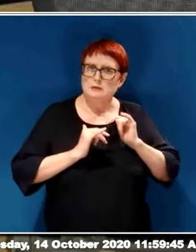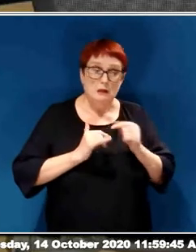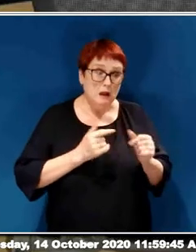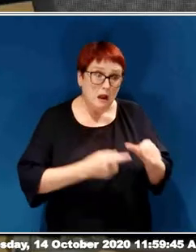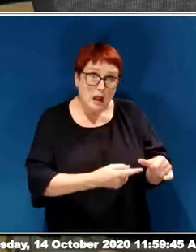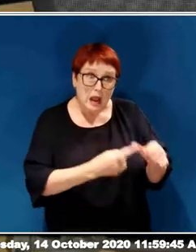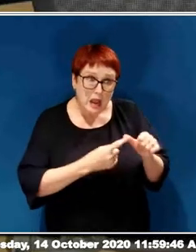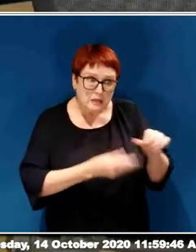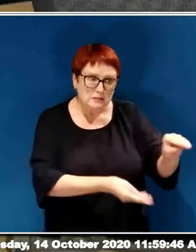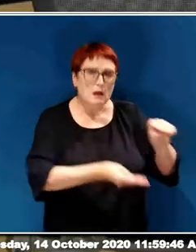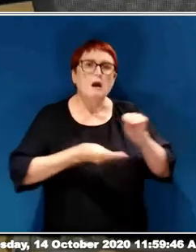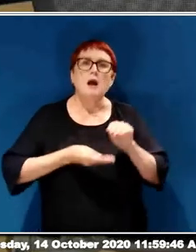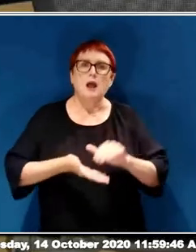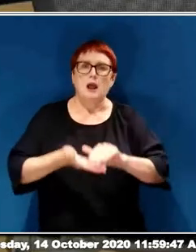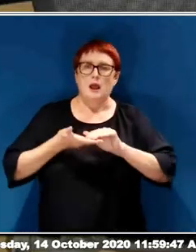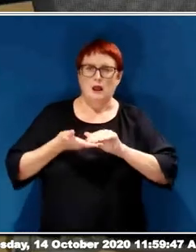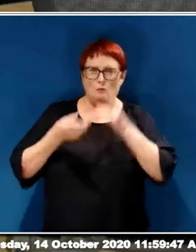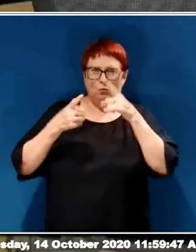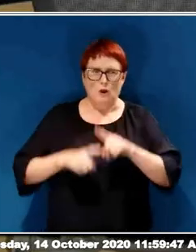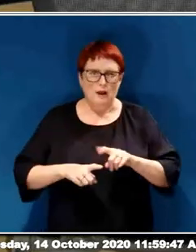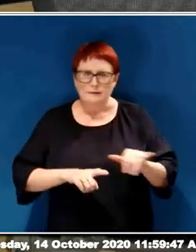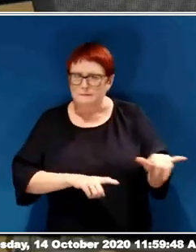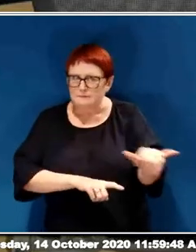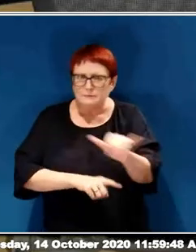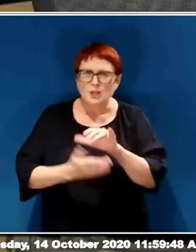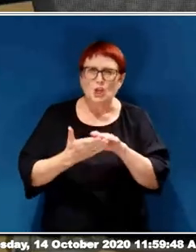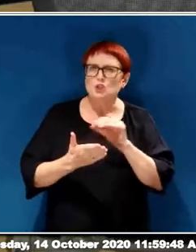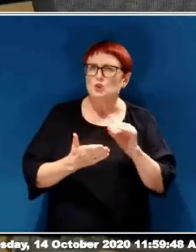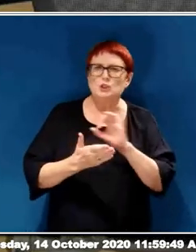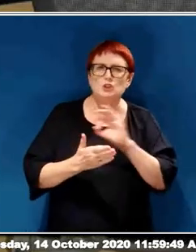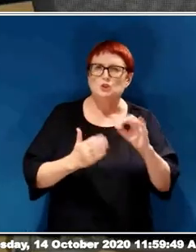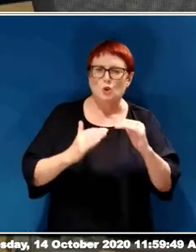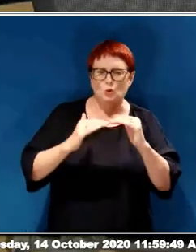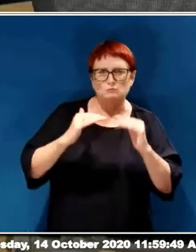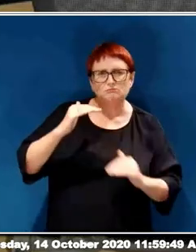are under-achieving and may need targeted intervention and support.